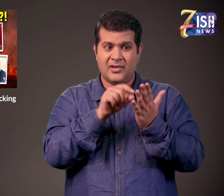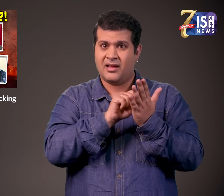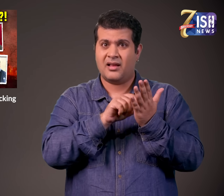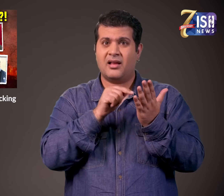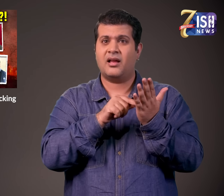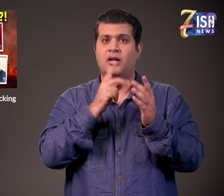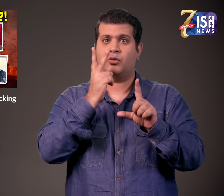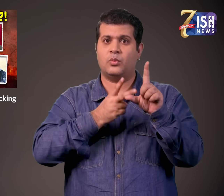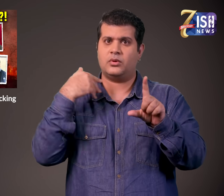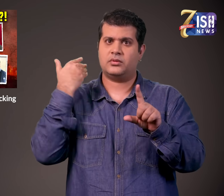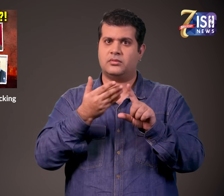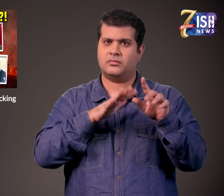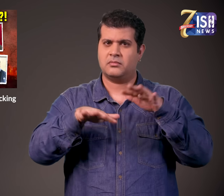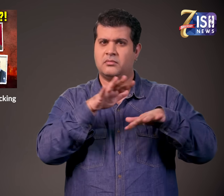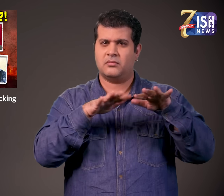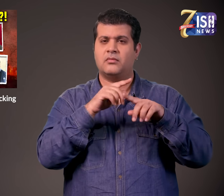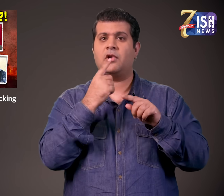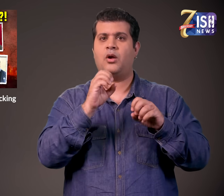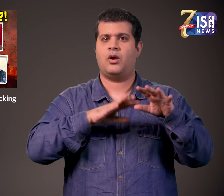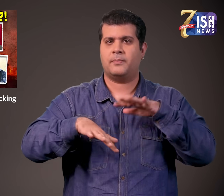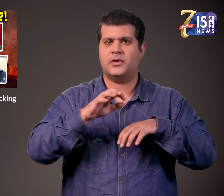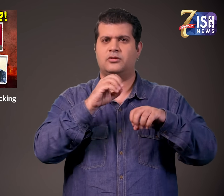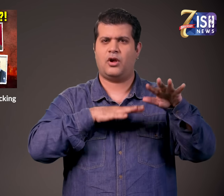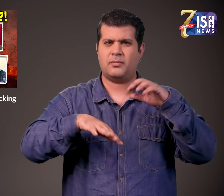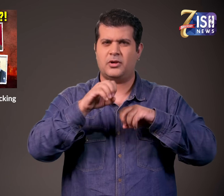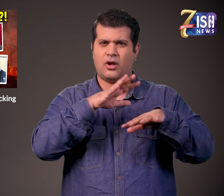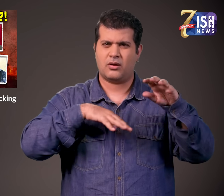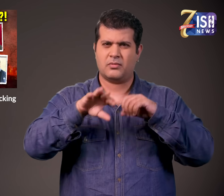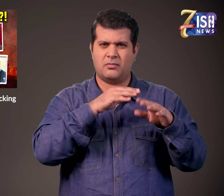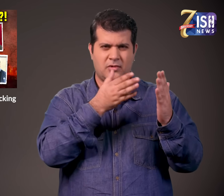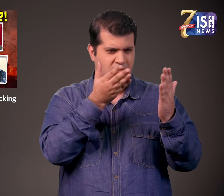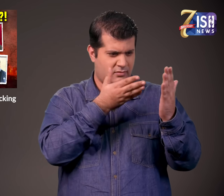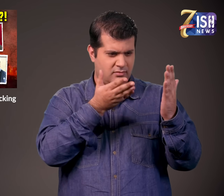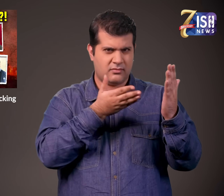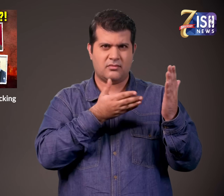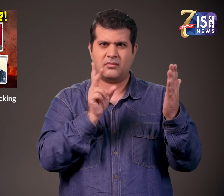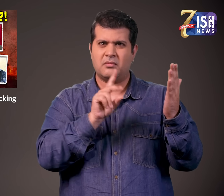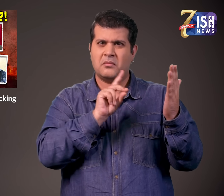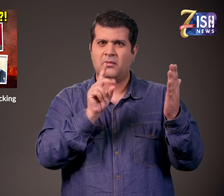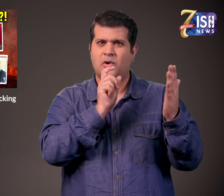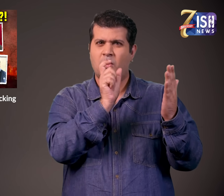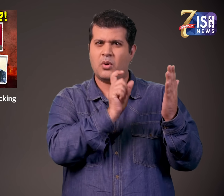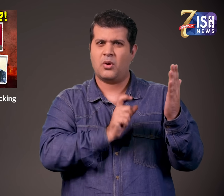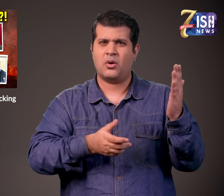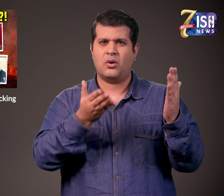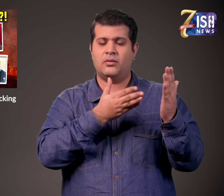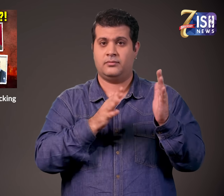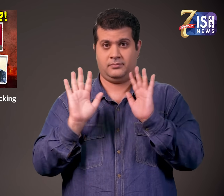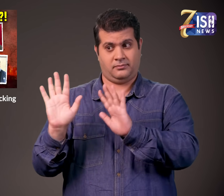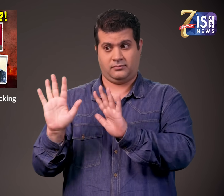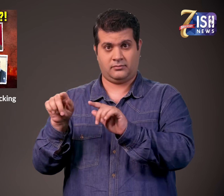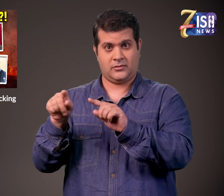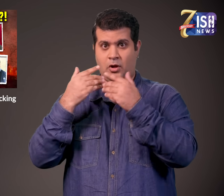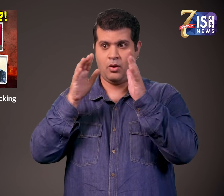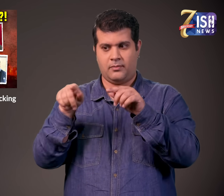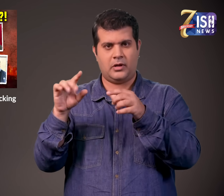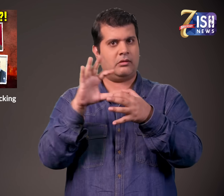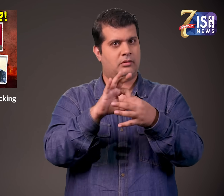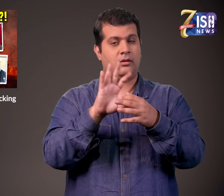They were planning terror attack since the last 2 years and the word ‘operation’ was scribbled repeatedly.